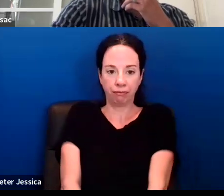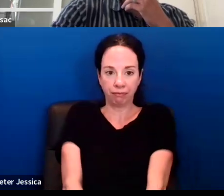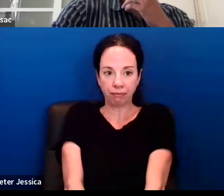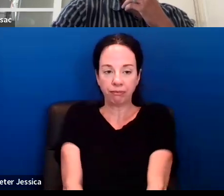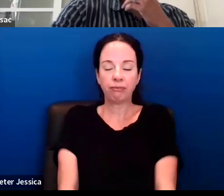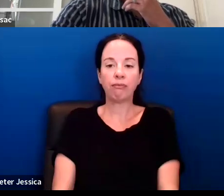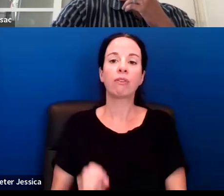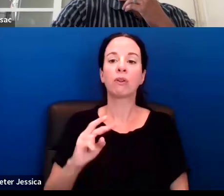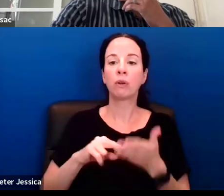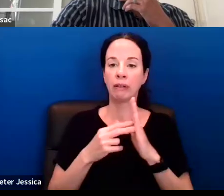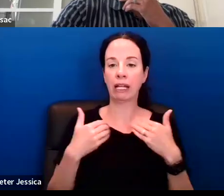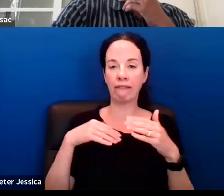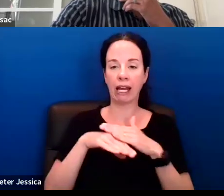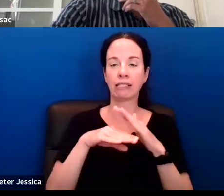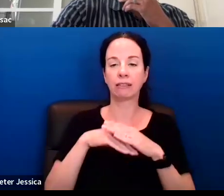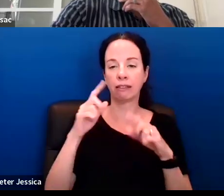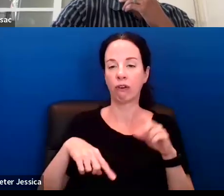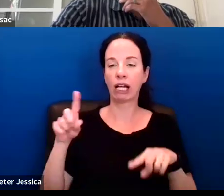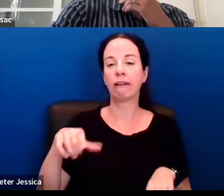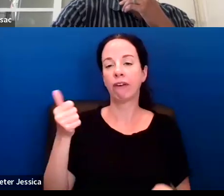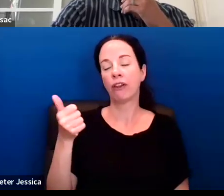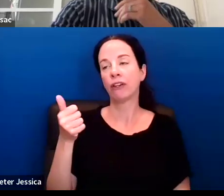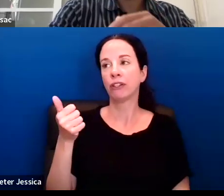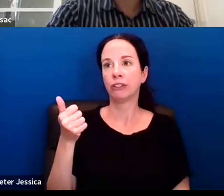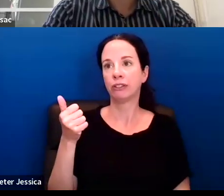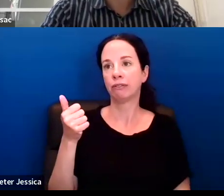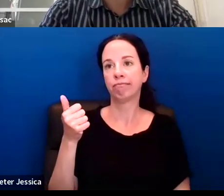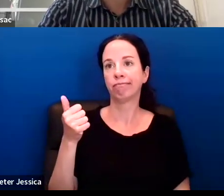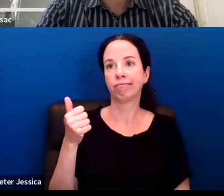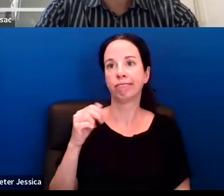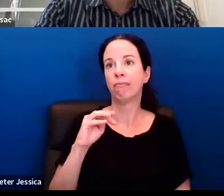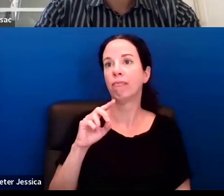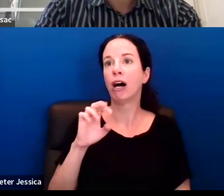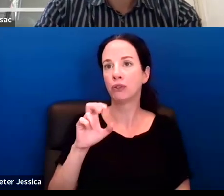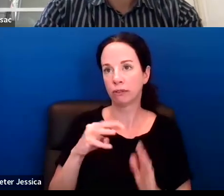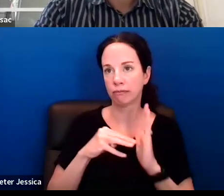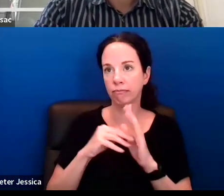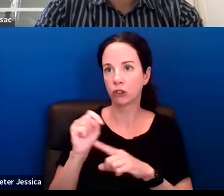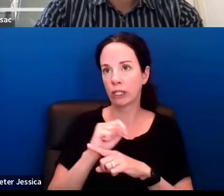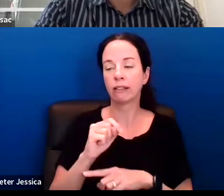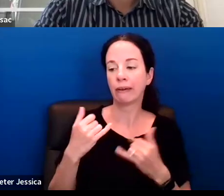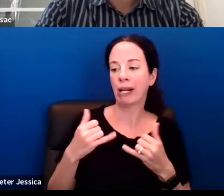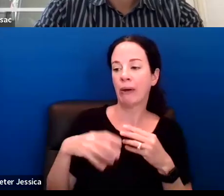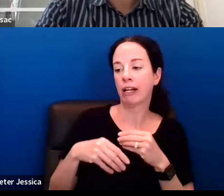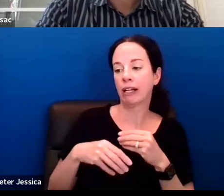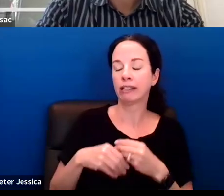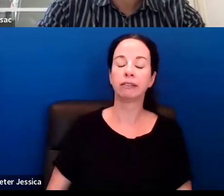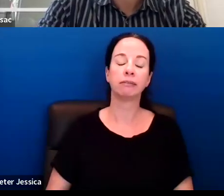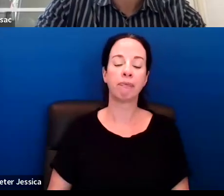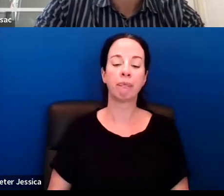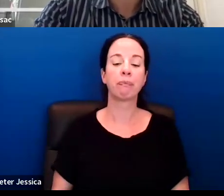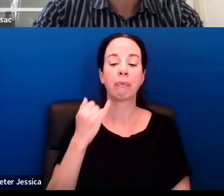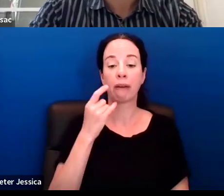access to a variety of other modules that we are currently adding. If you are a digital navigator,